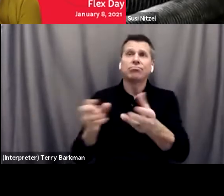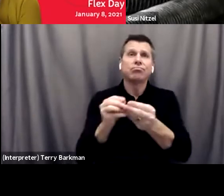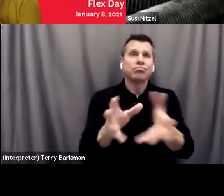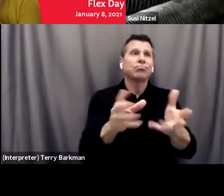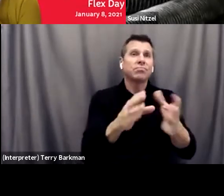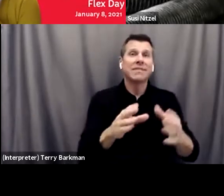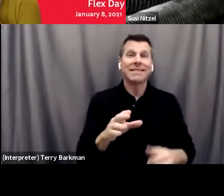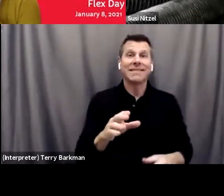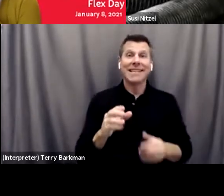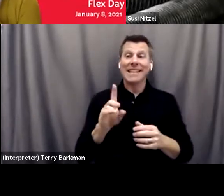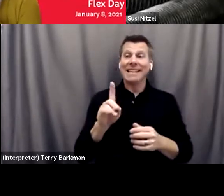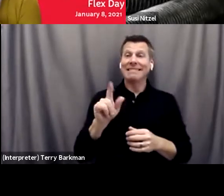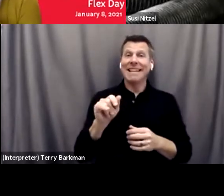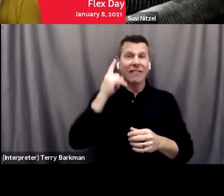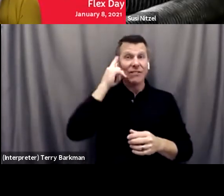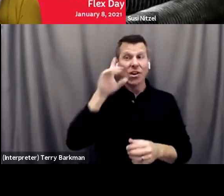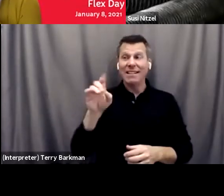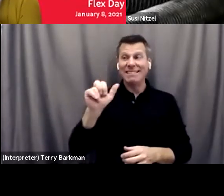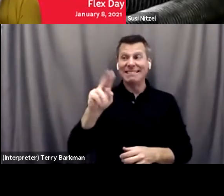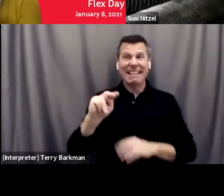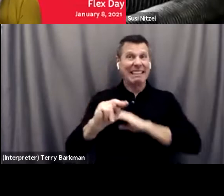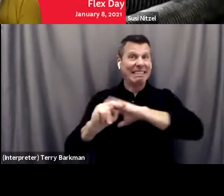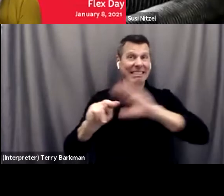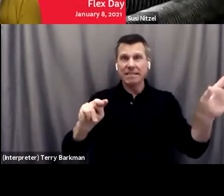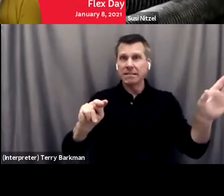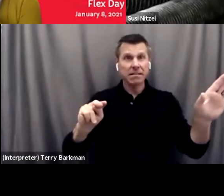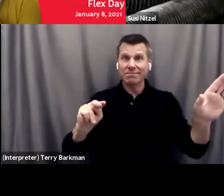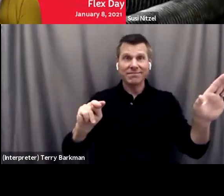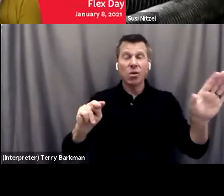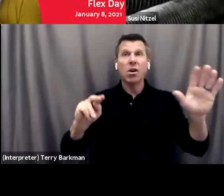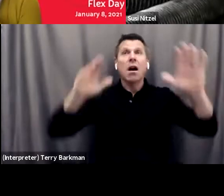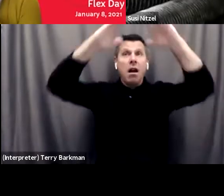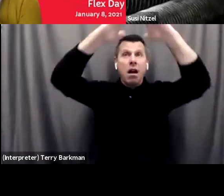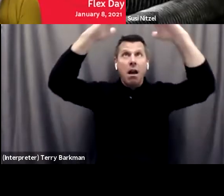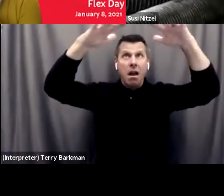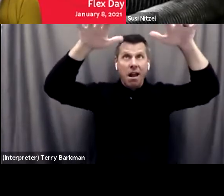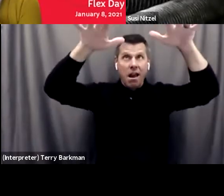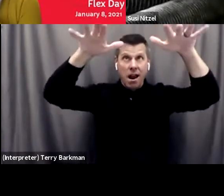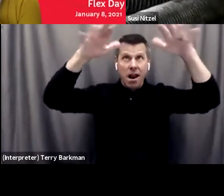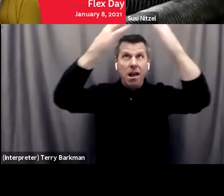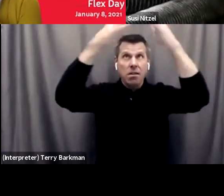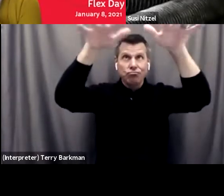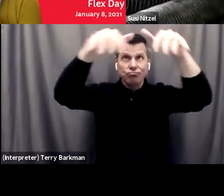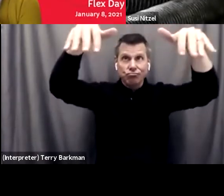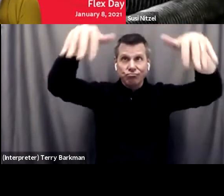or administrative level. As a matter of fact, data is at the level for us, as counselors, we all have master's degrees, we can figure